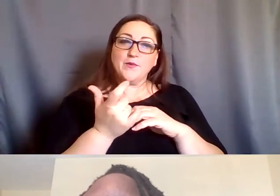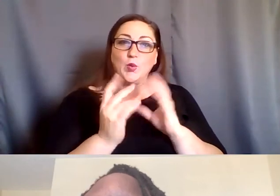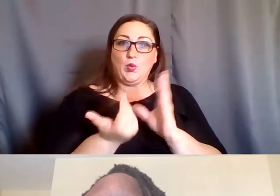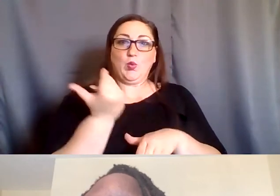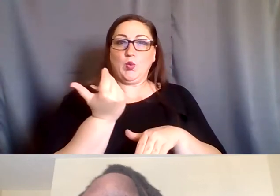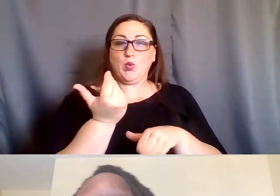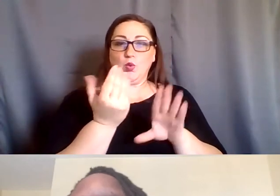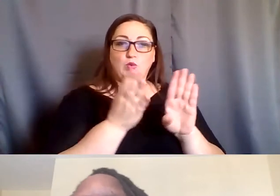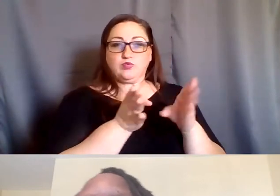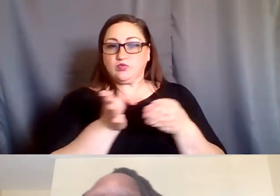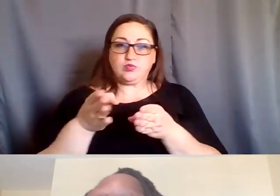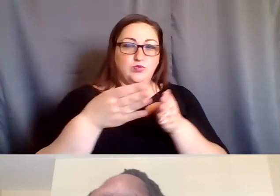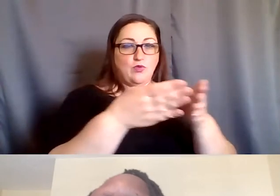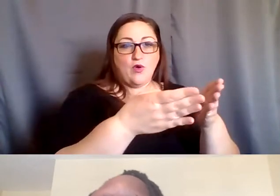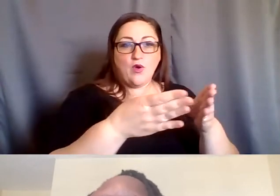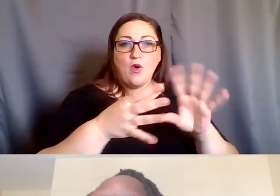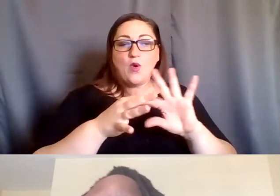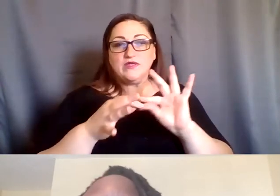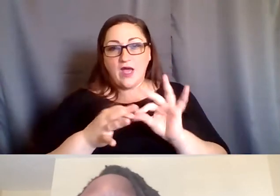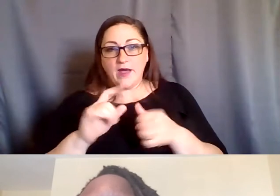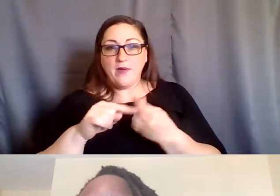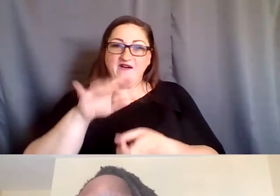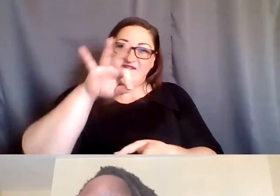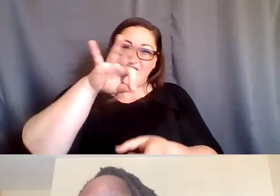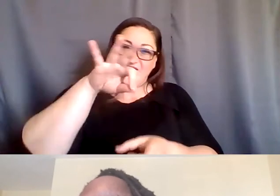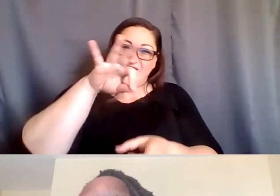when we talk about voting, disability, and accessibility.